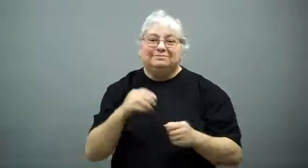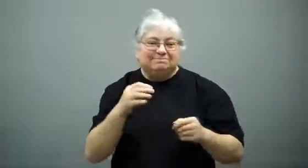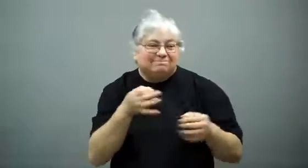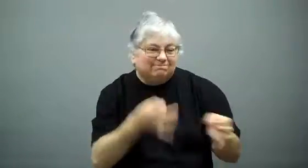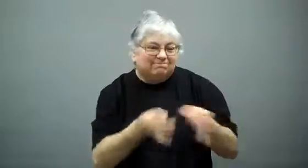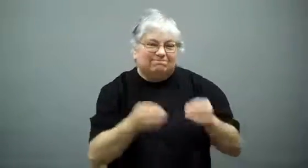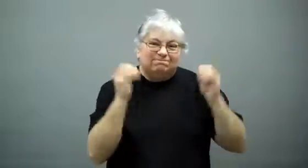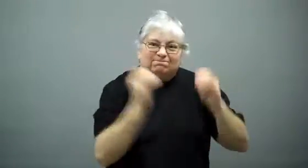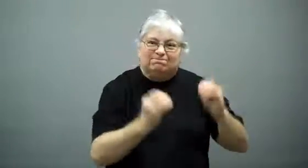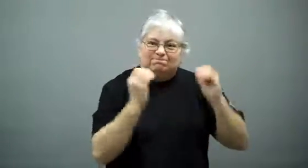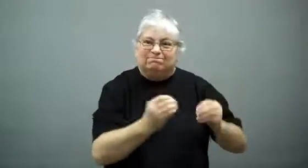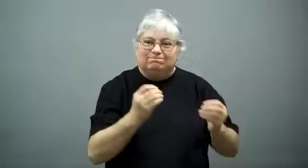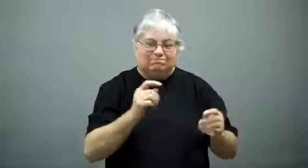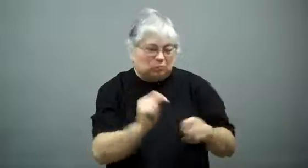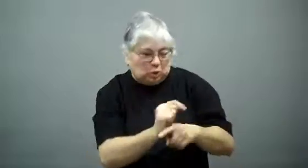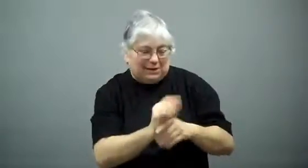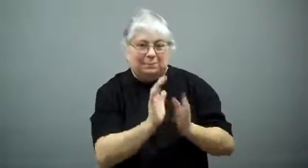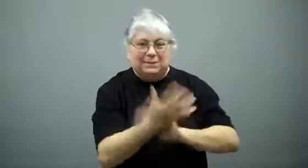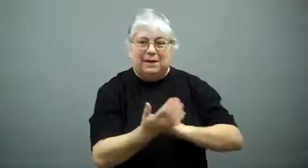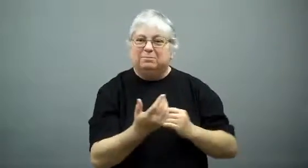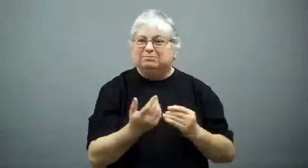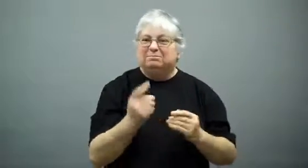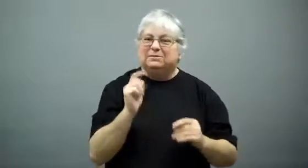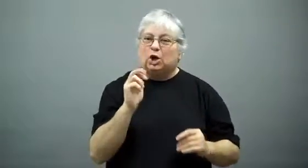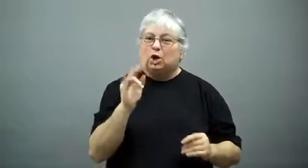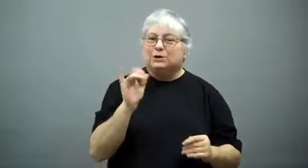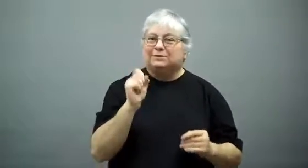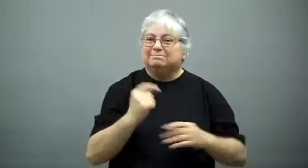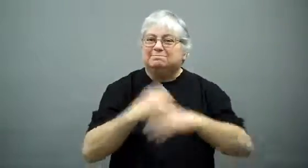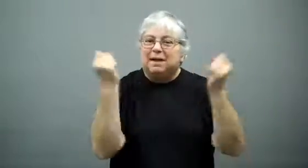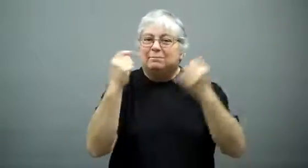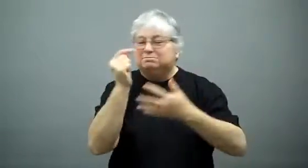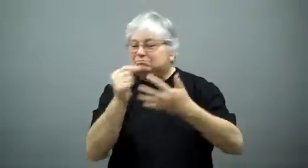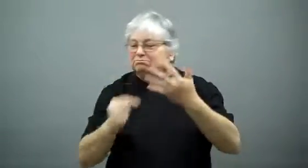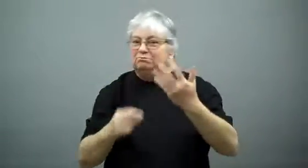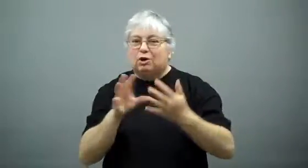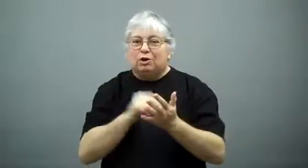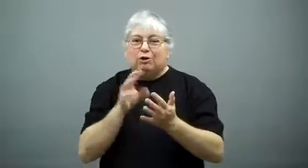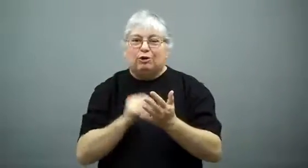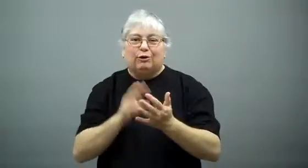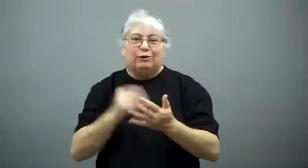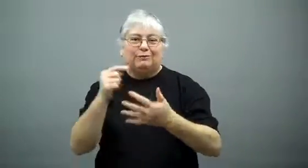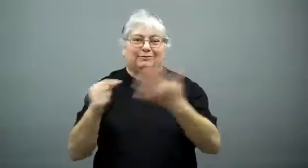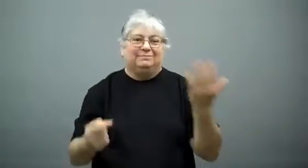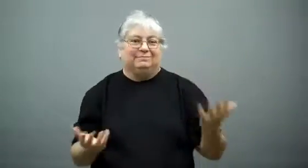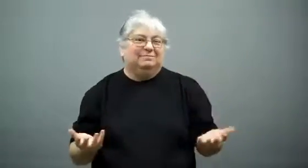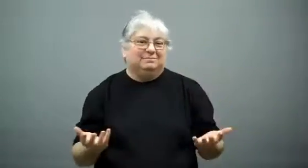He may also have been trained in terrorism and bomb making activities.